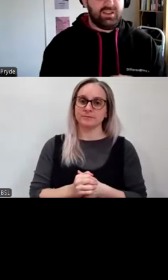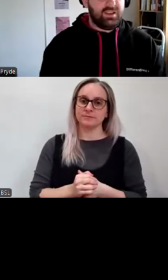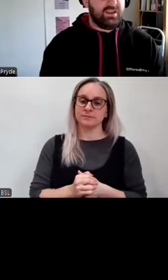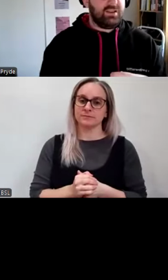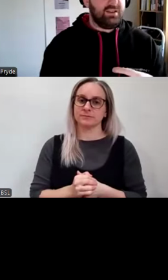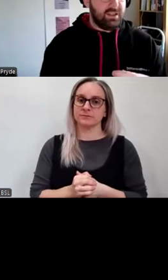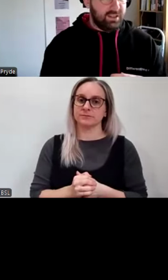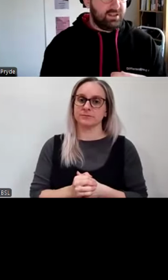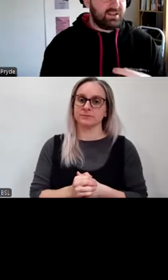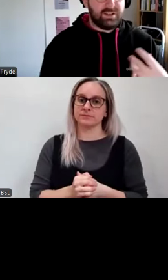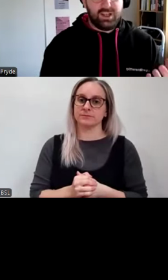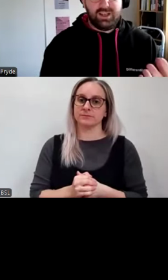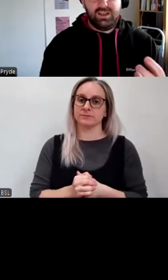in the chat,